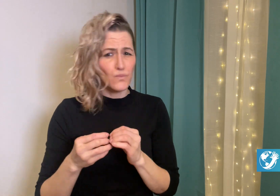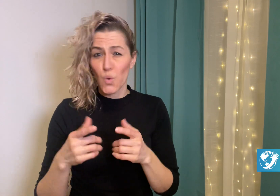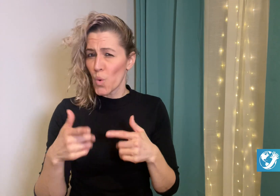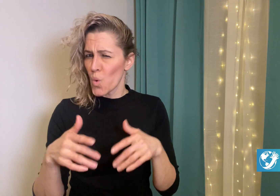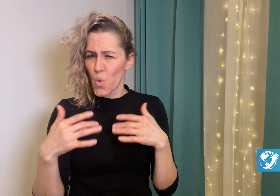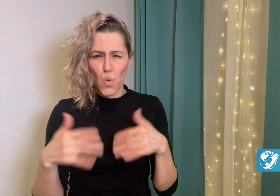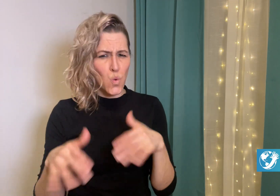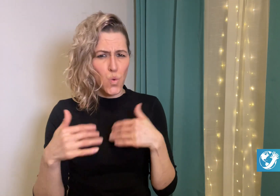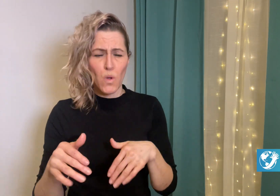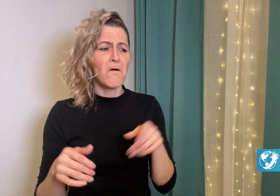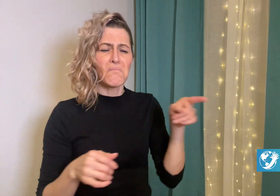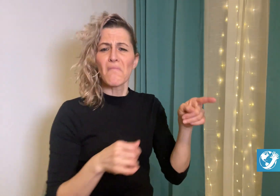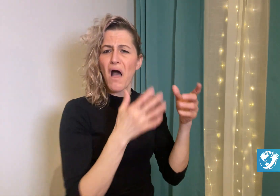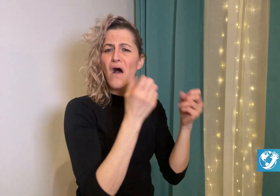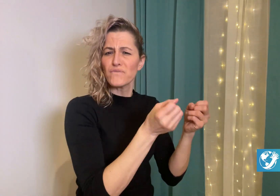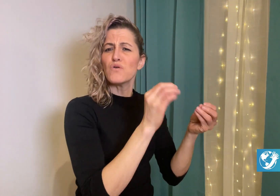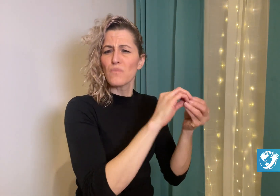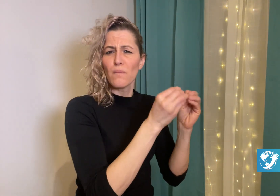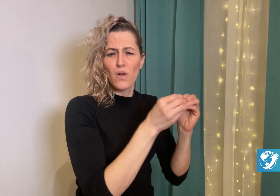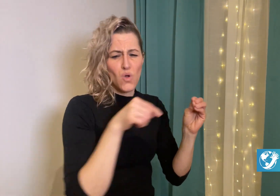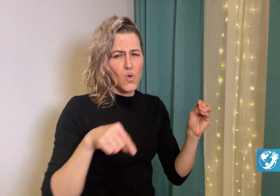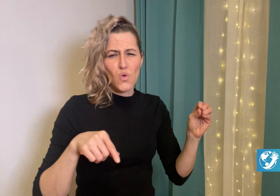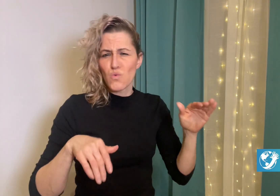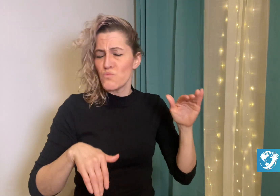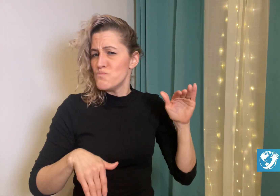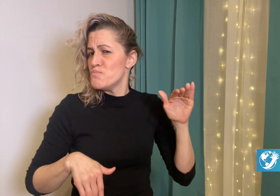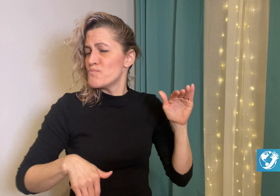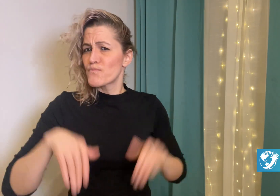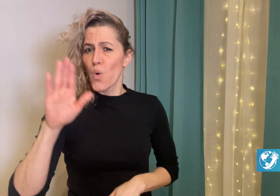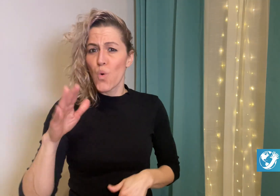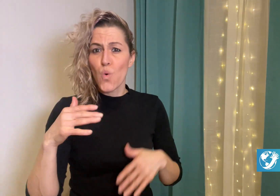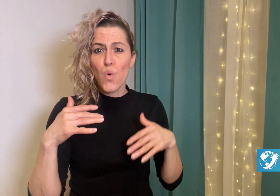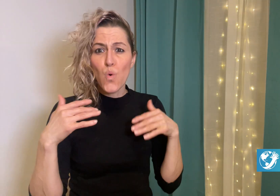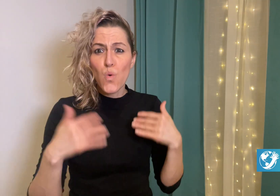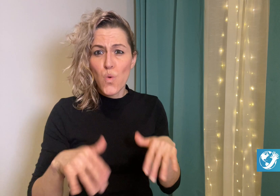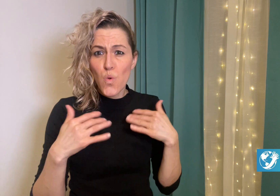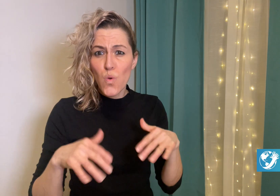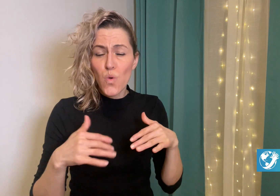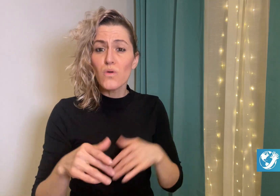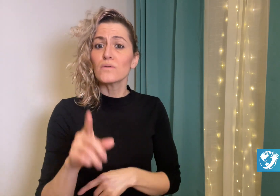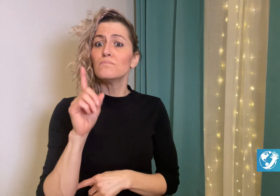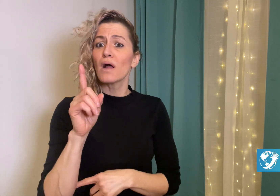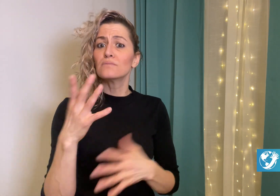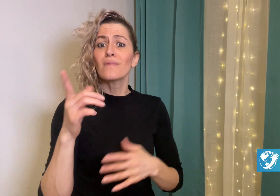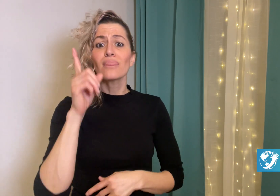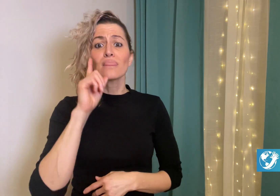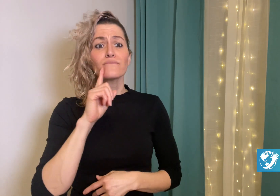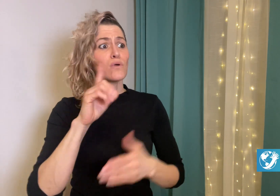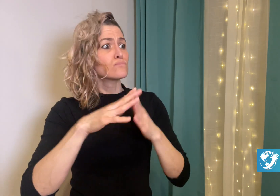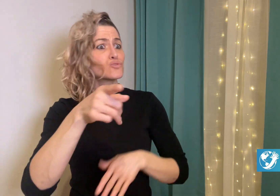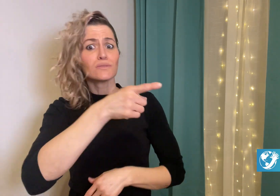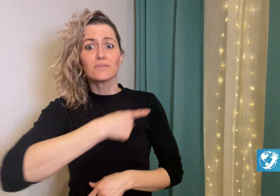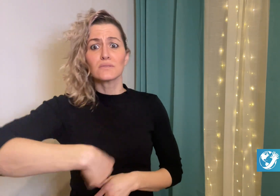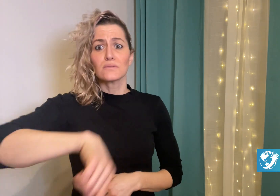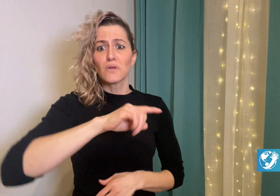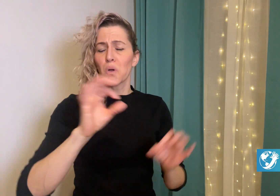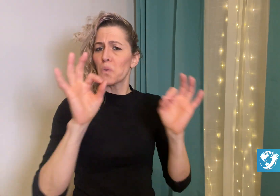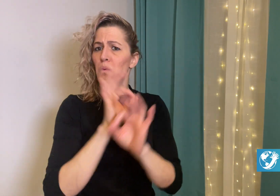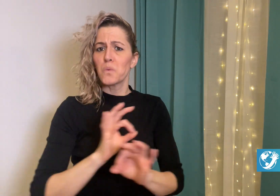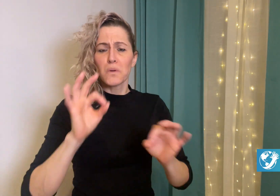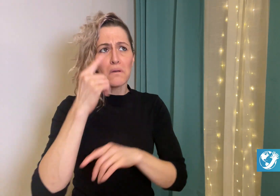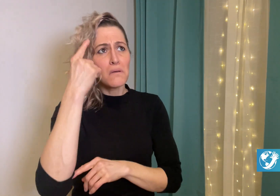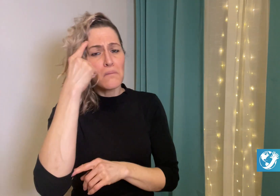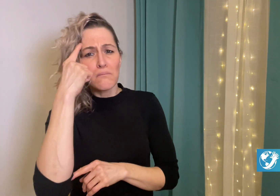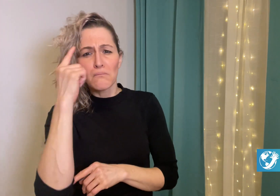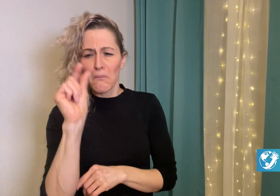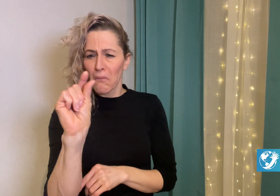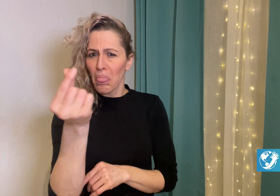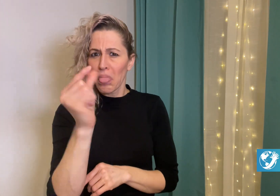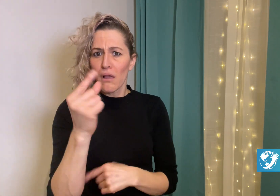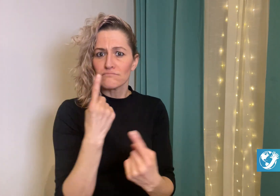but it is rarely discussed in the Deaf community.